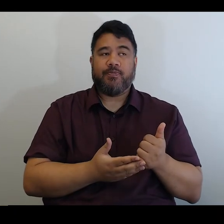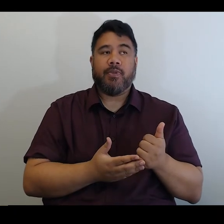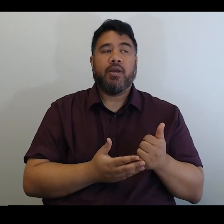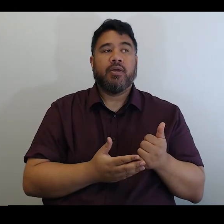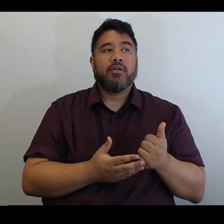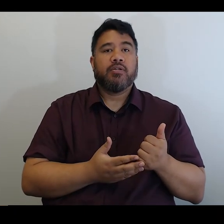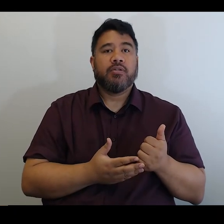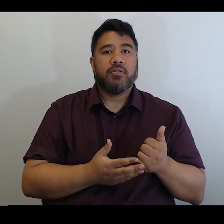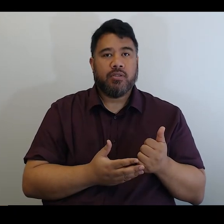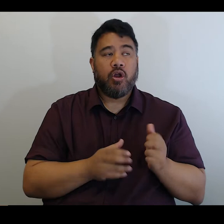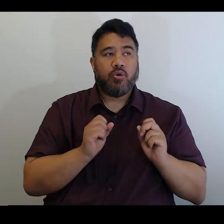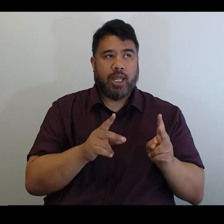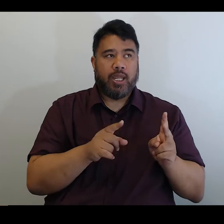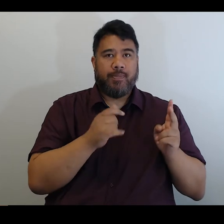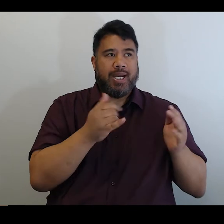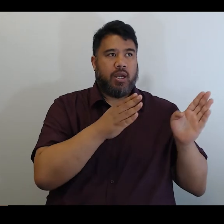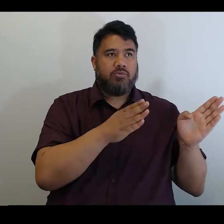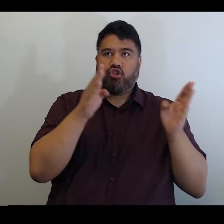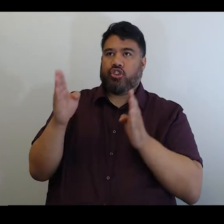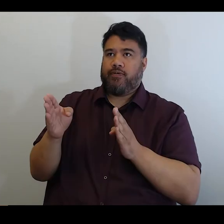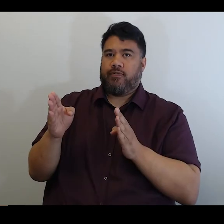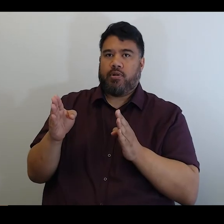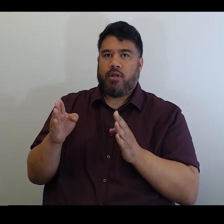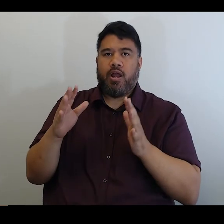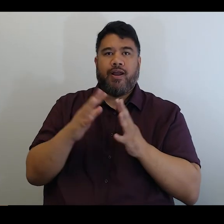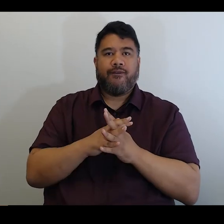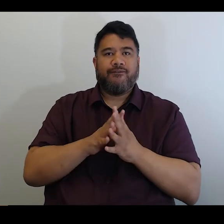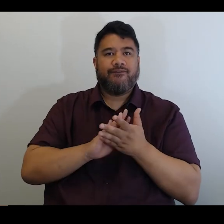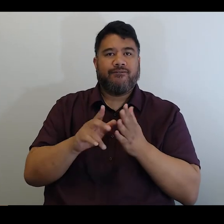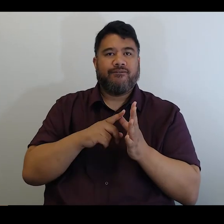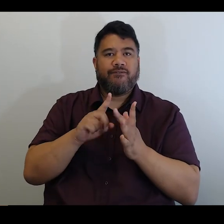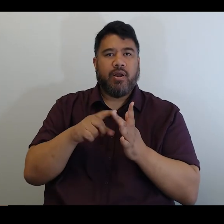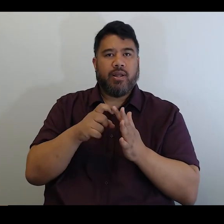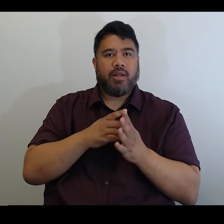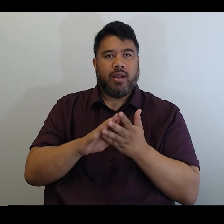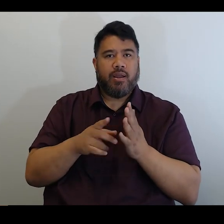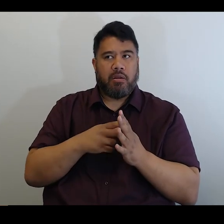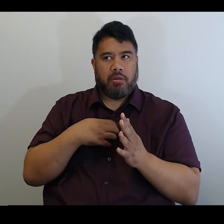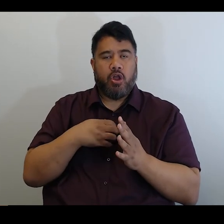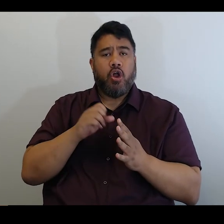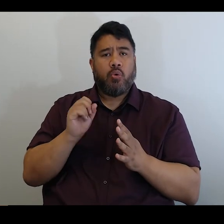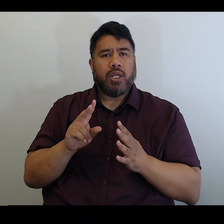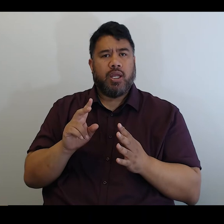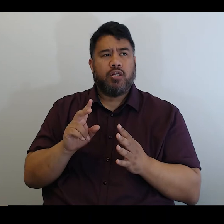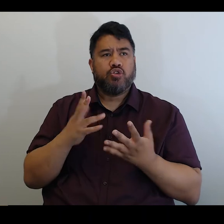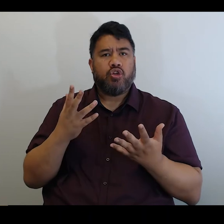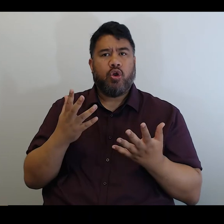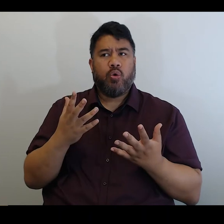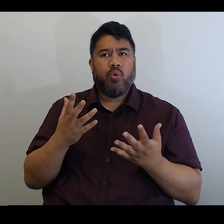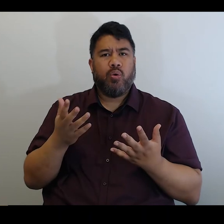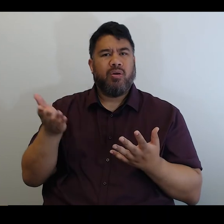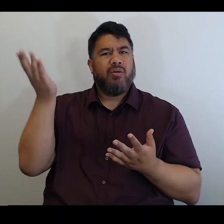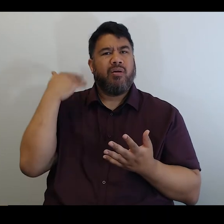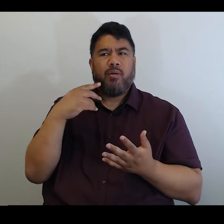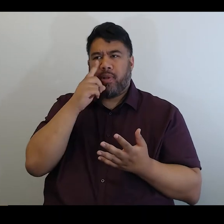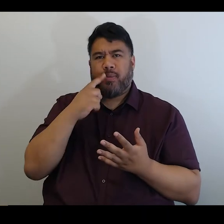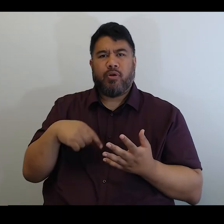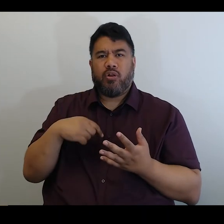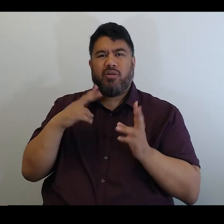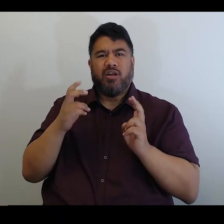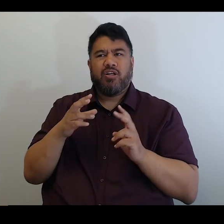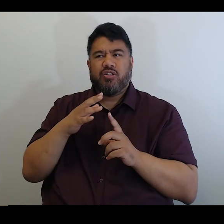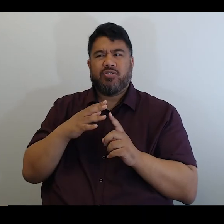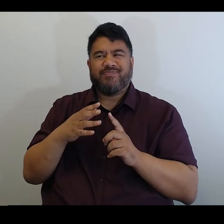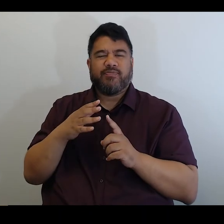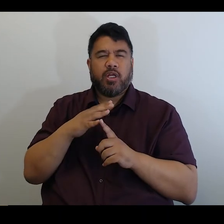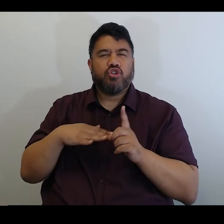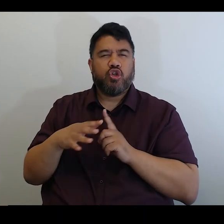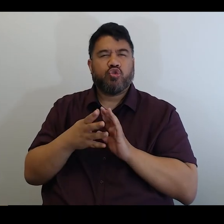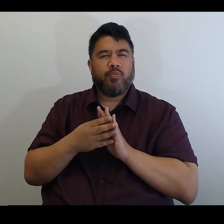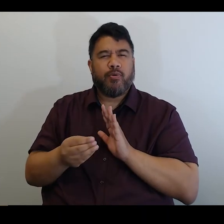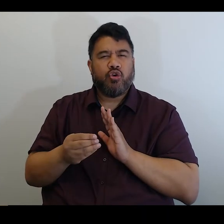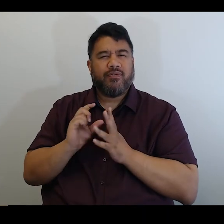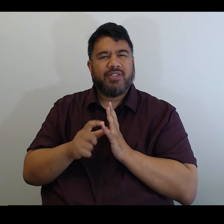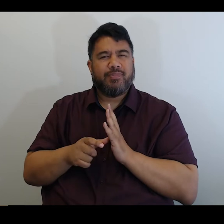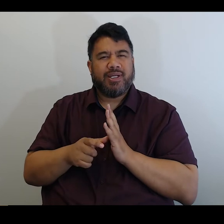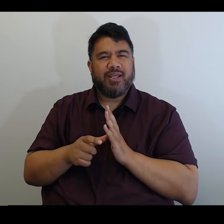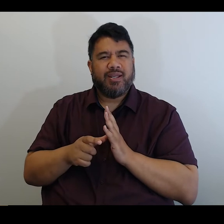So now with Whaikaha will those who come under the social model of disability be able to get the supports that they hugely need.